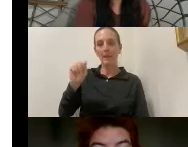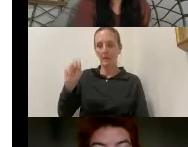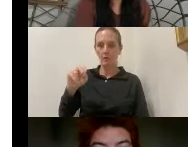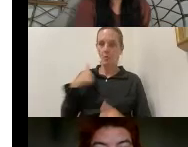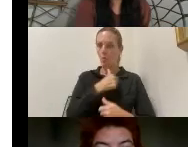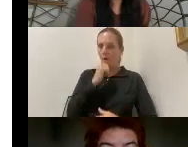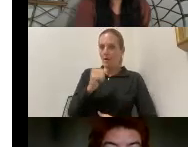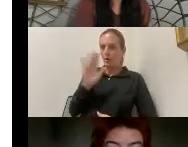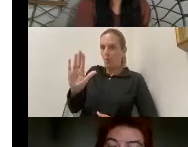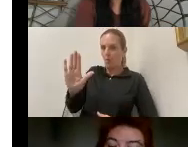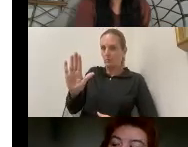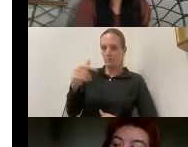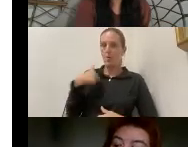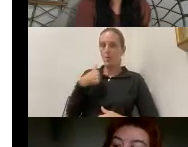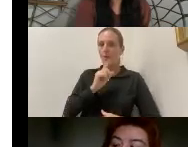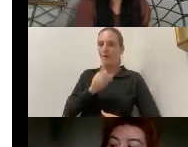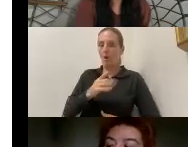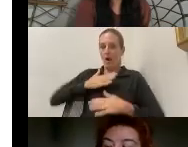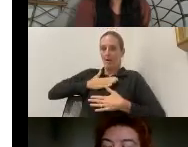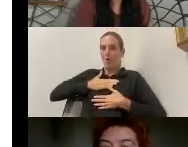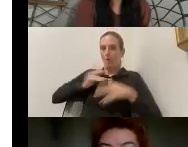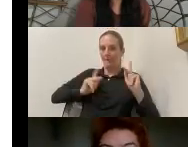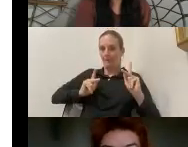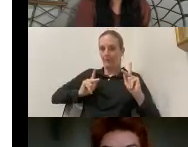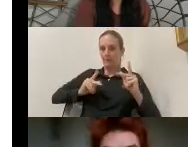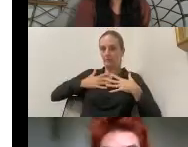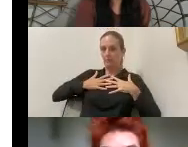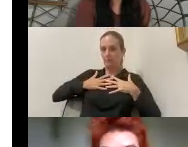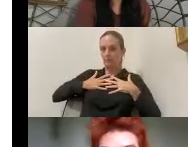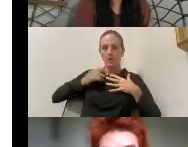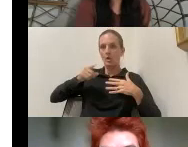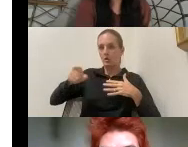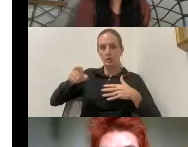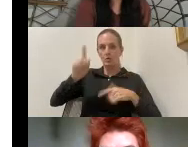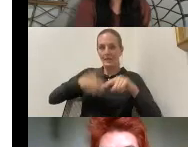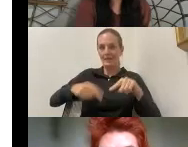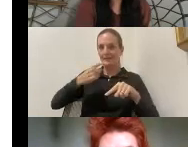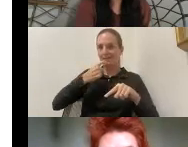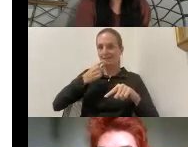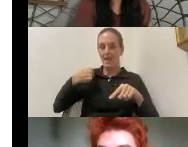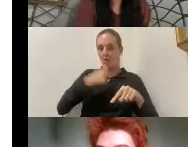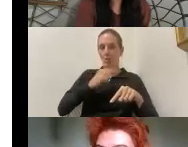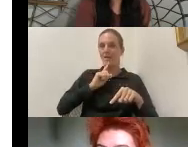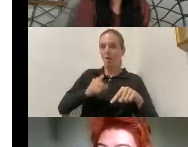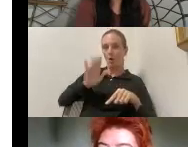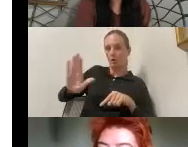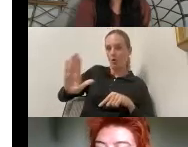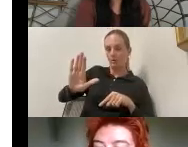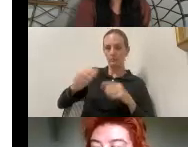And you have no right to say we are yours, so please correct that.